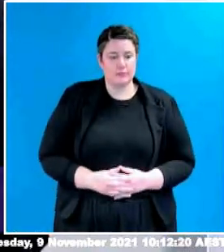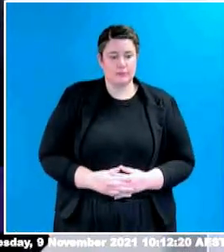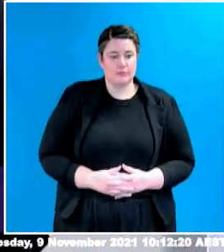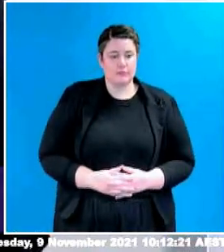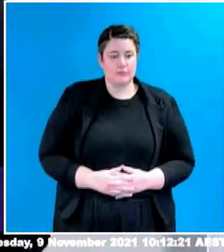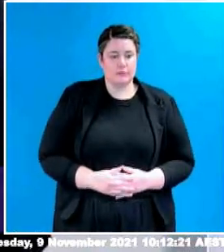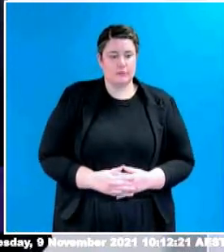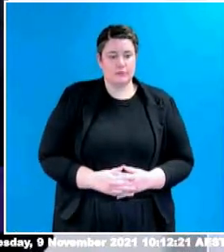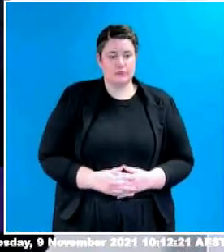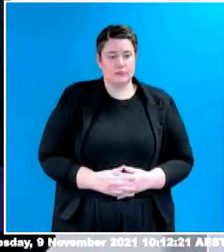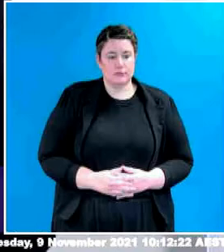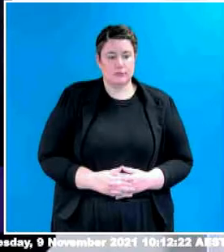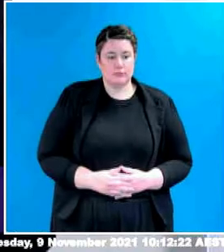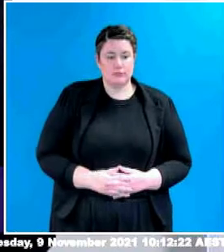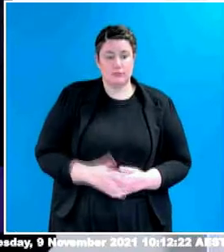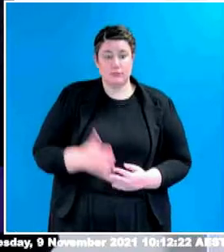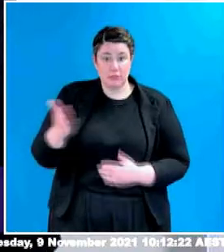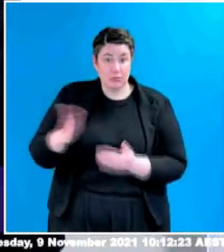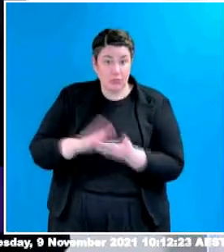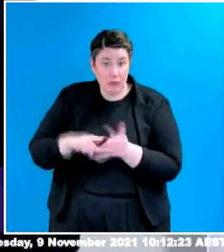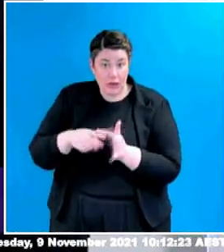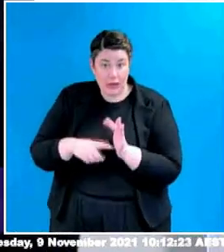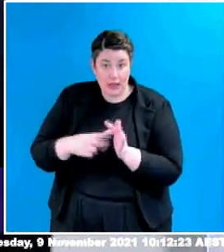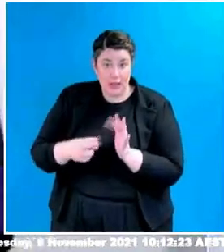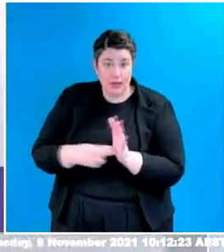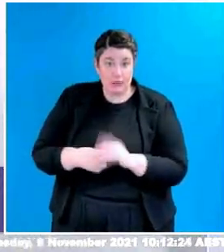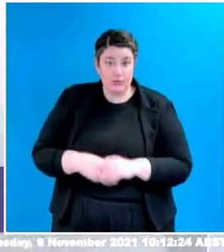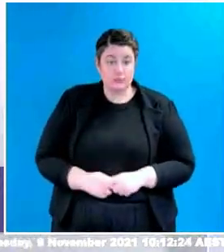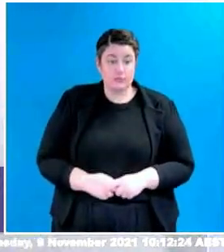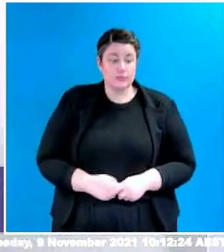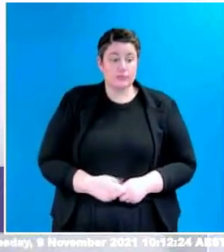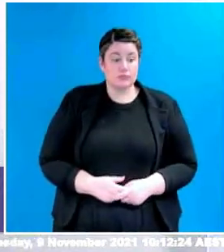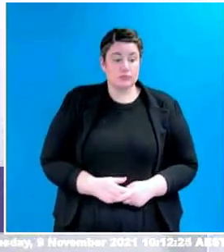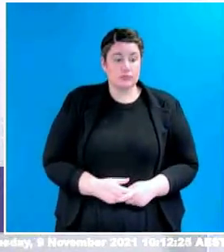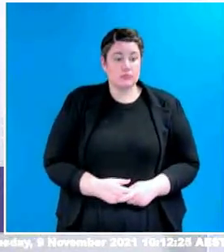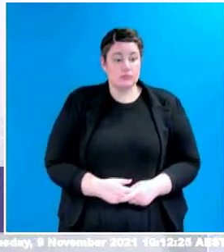Dr Watchirs, maybe you can comment on that one. Sure.